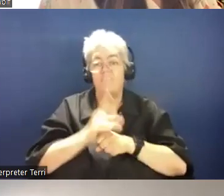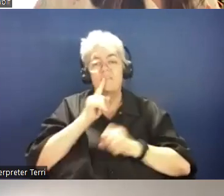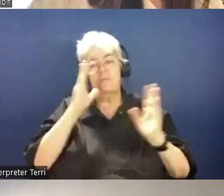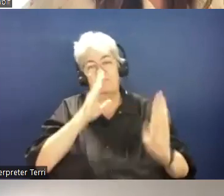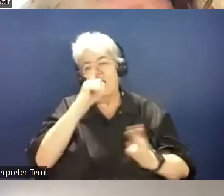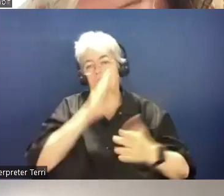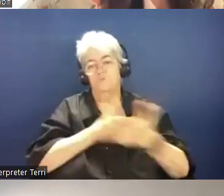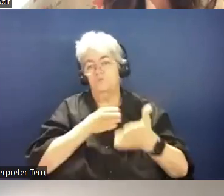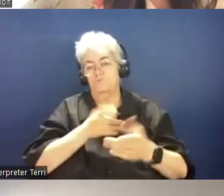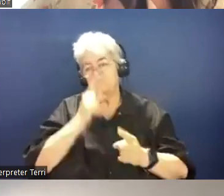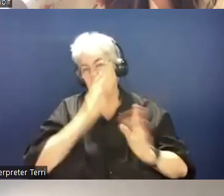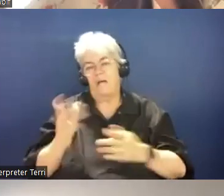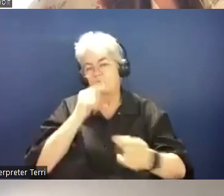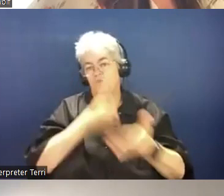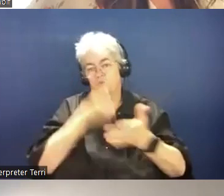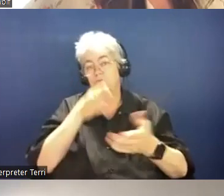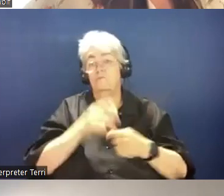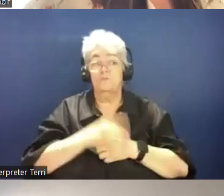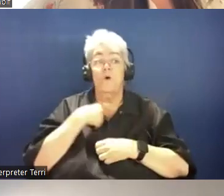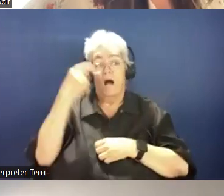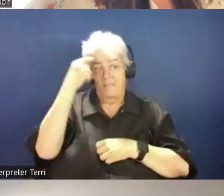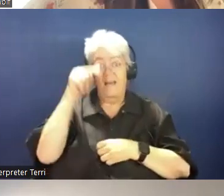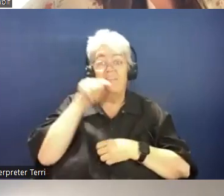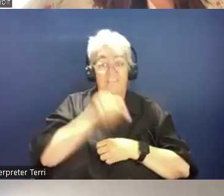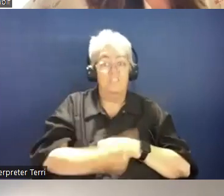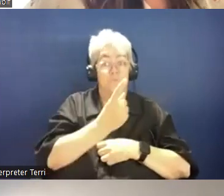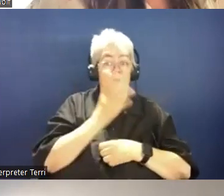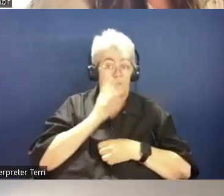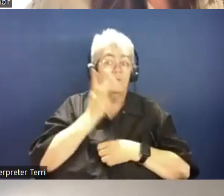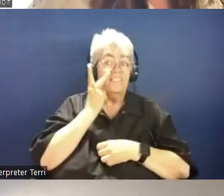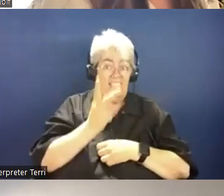So, I believe that this is one bill that we will see a challenge on. It has not happened yet.